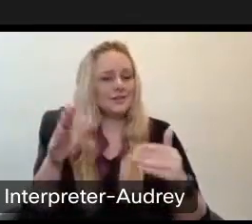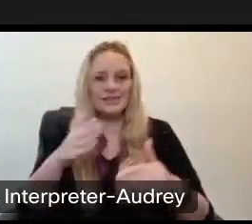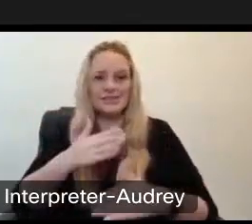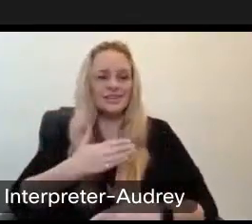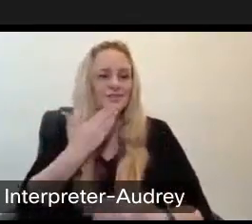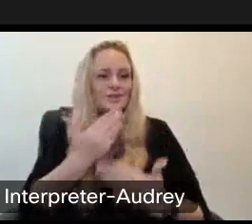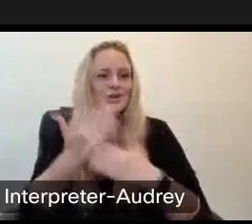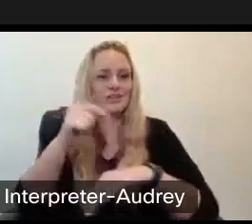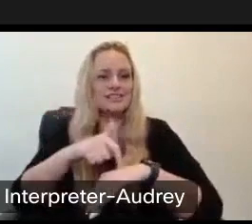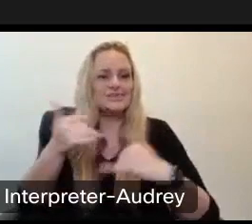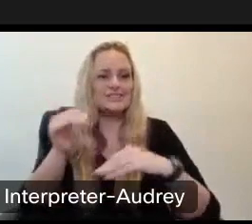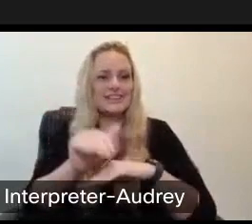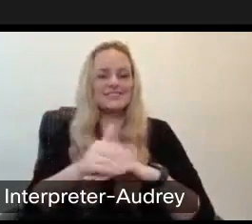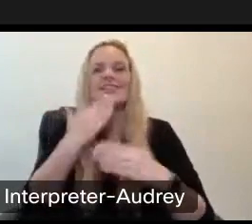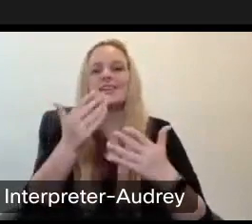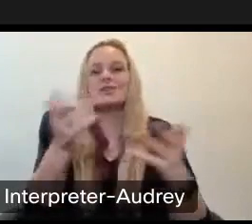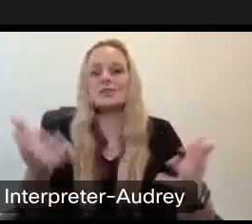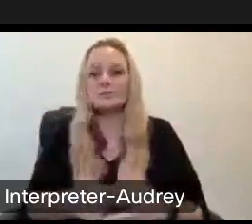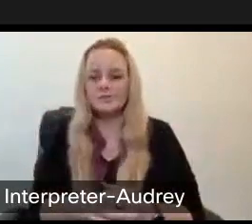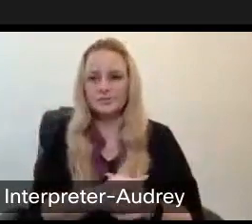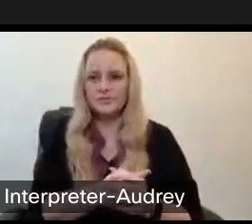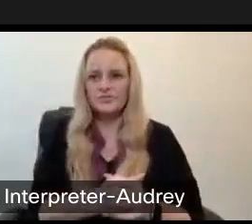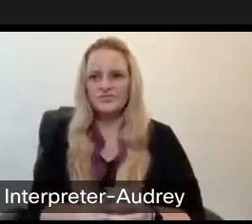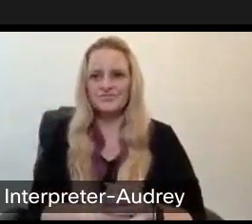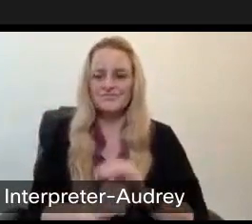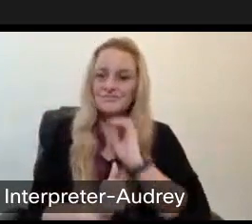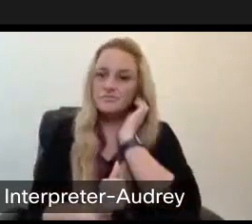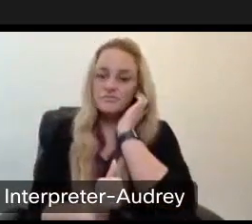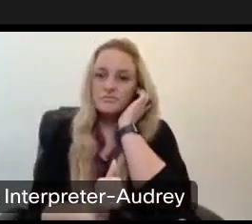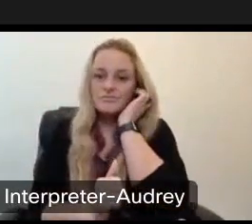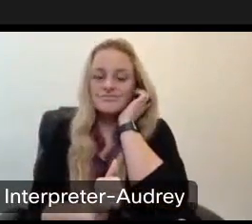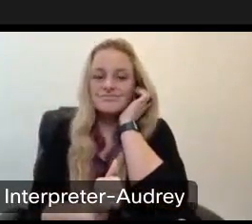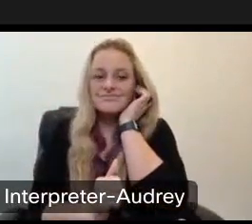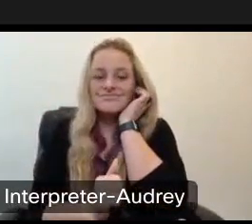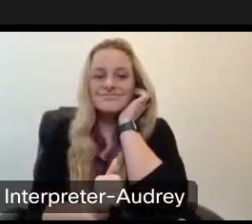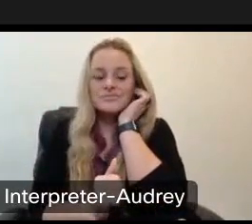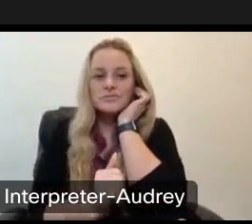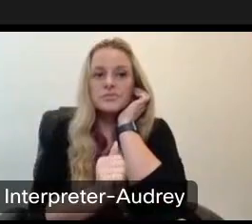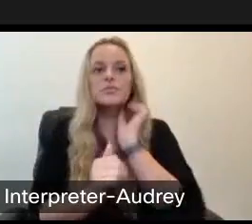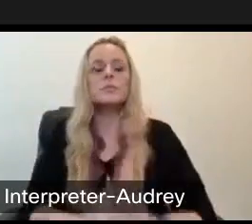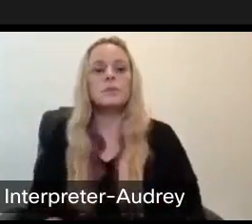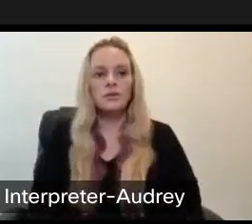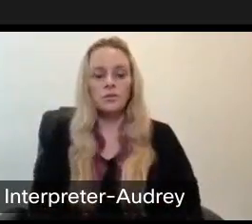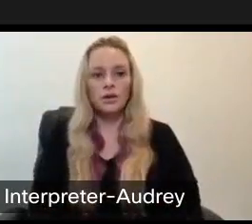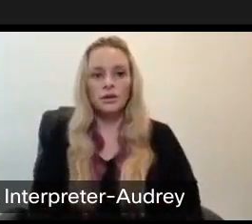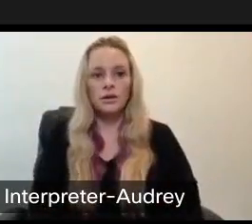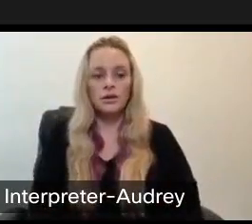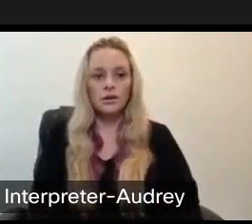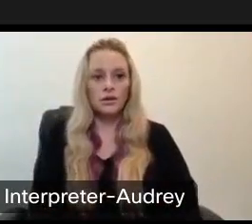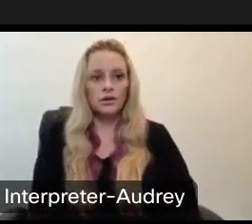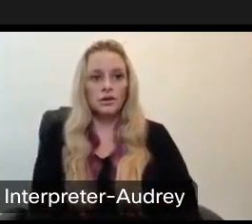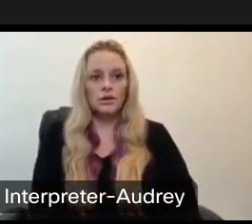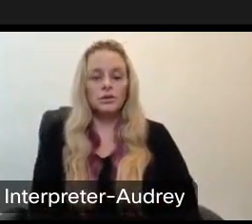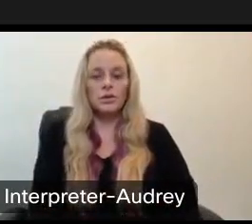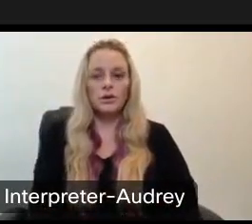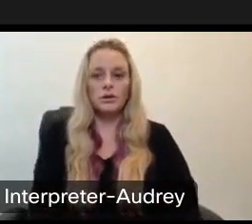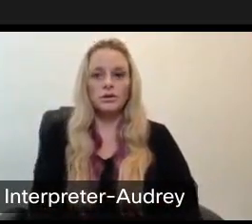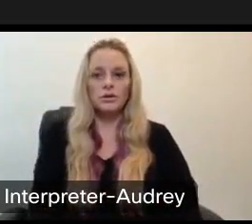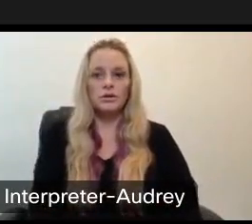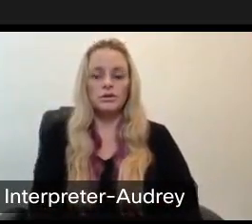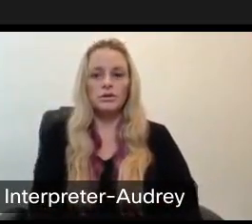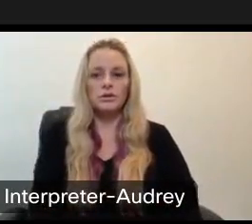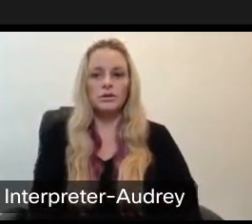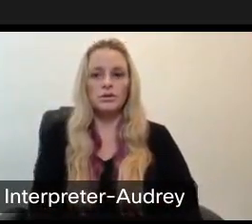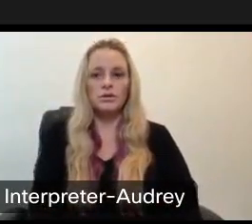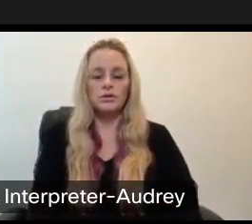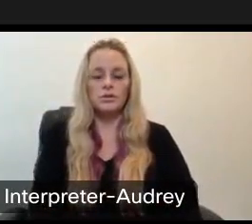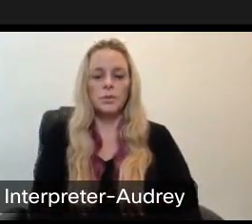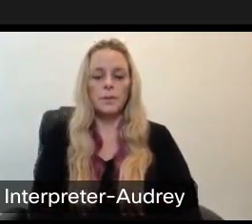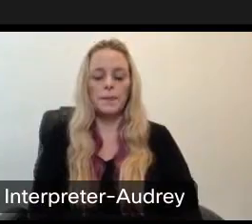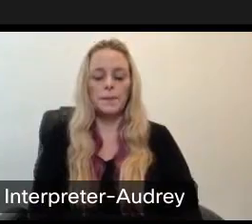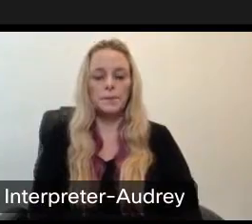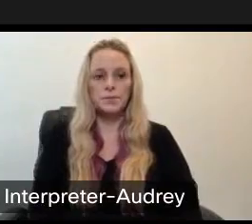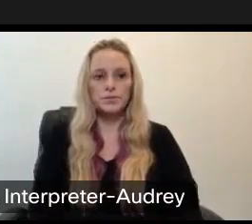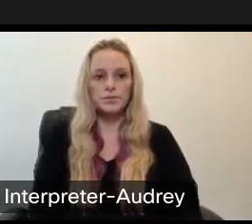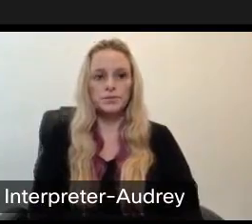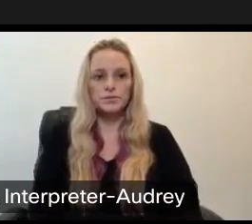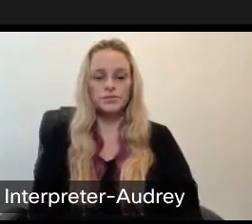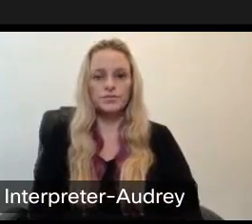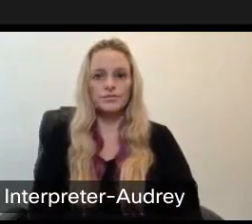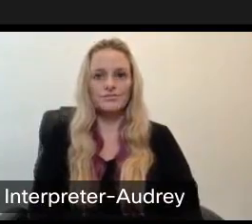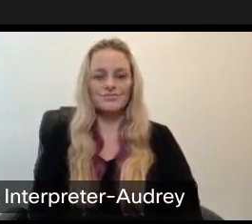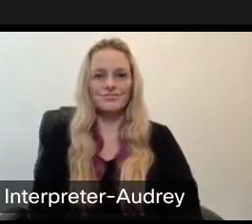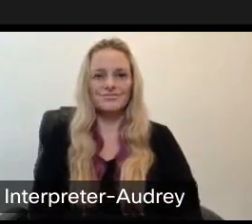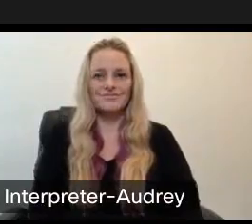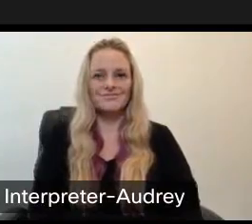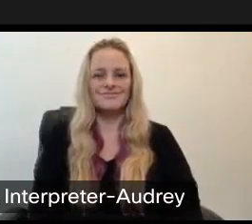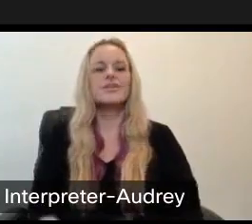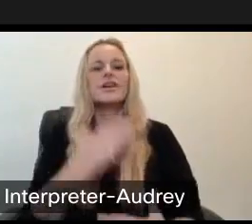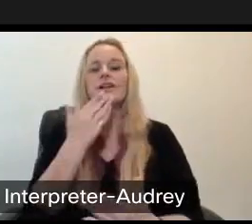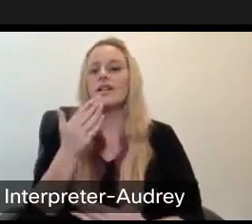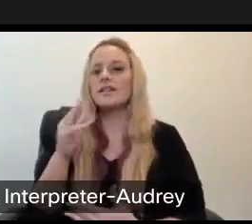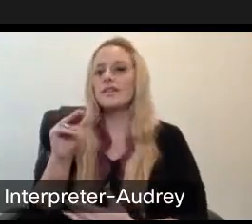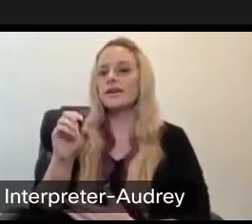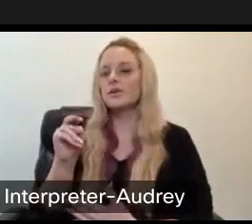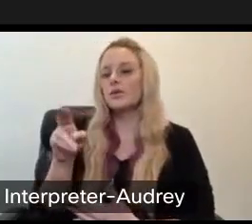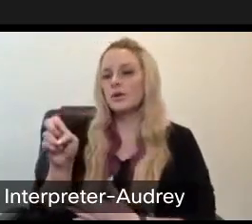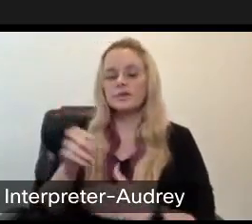Thank you so much. I thank you Money for that introduction.